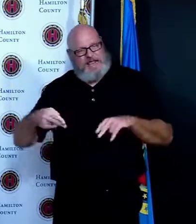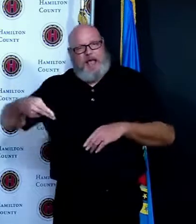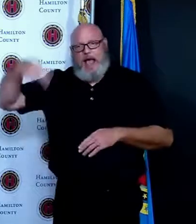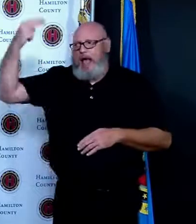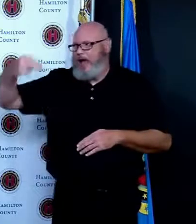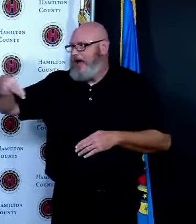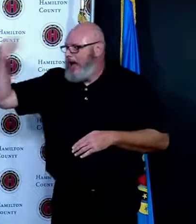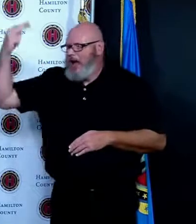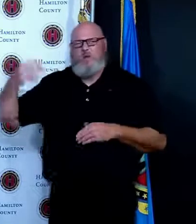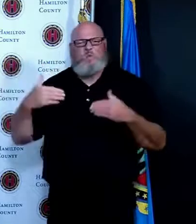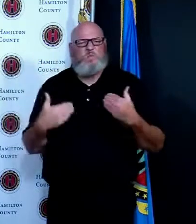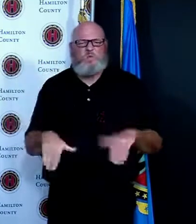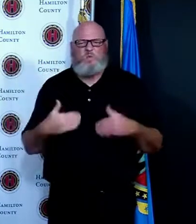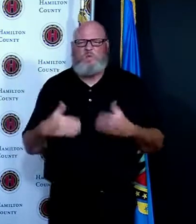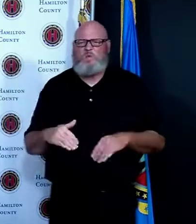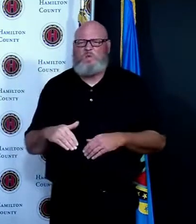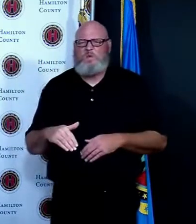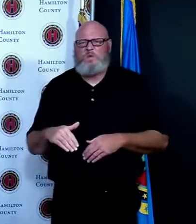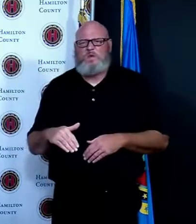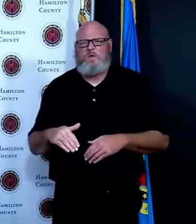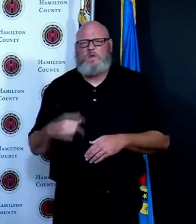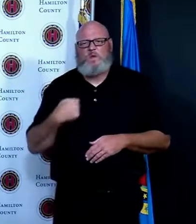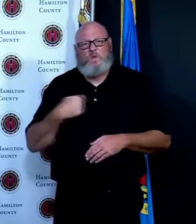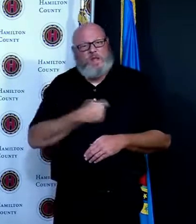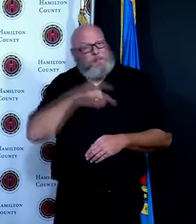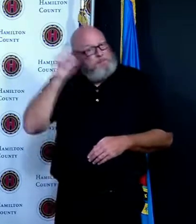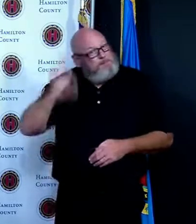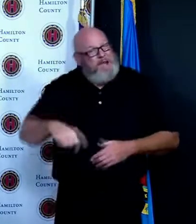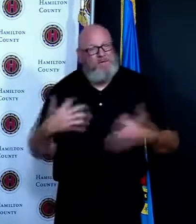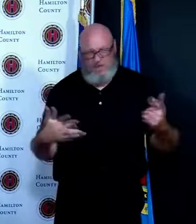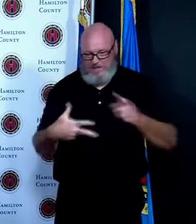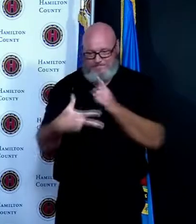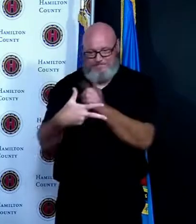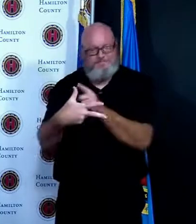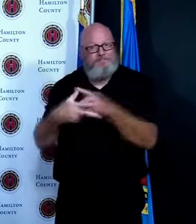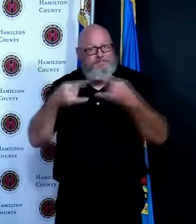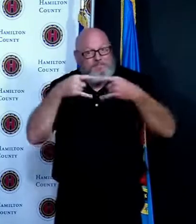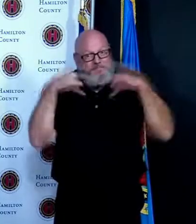washing your hands and social distancing that is how we control Covid-19 here in our community